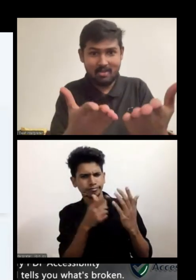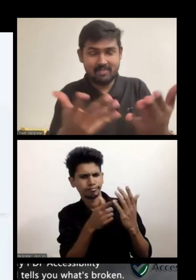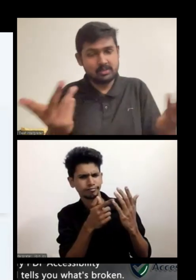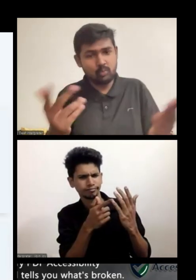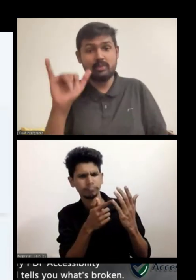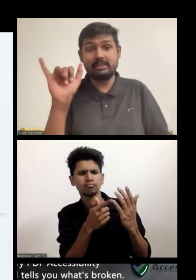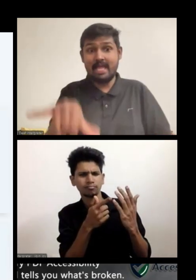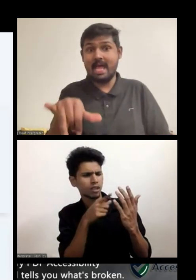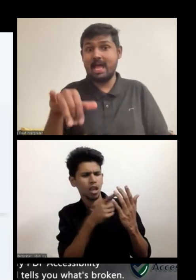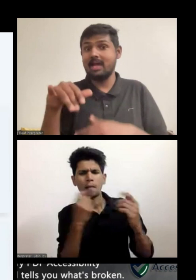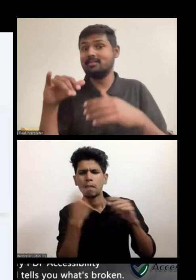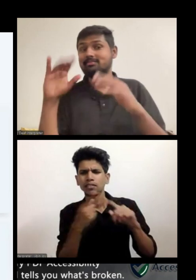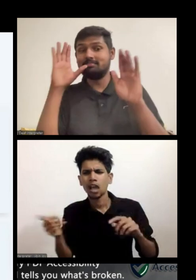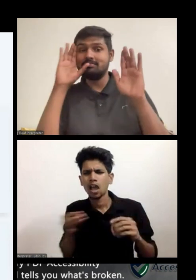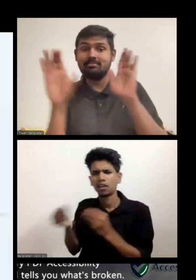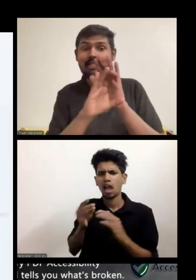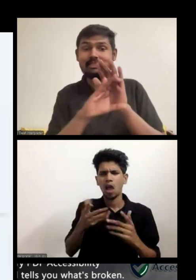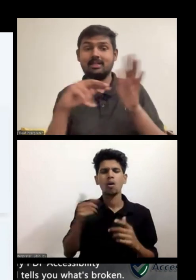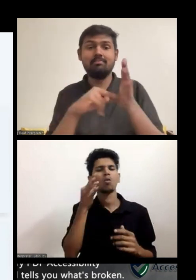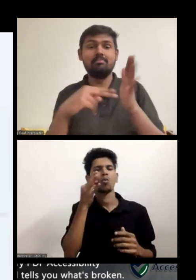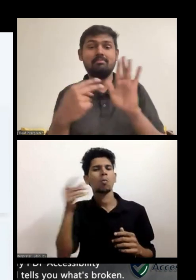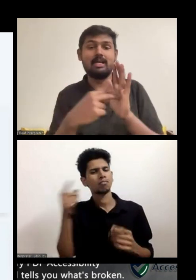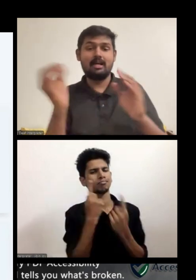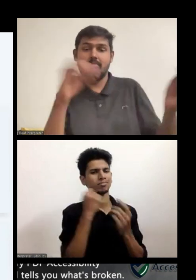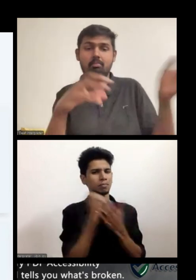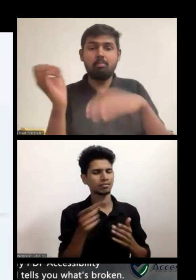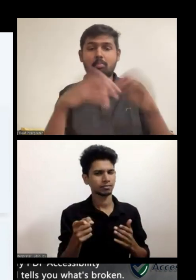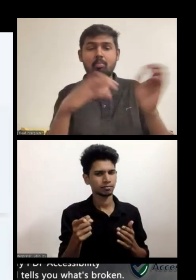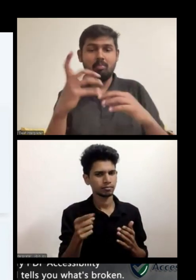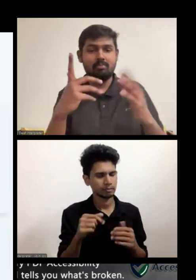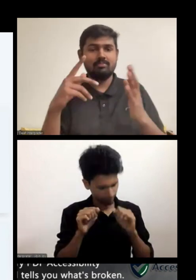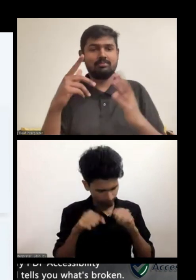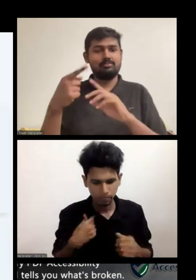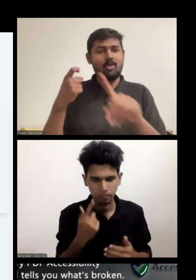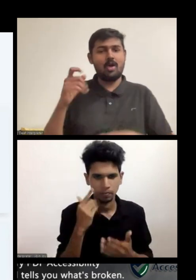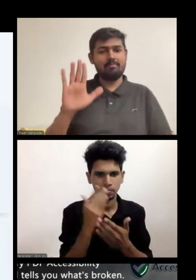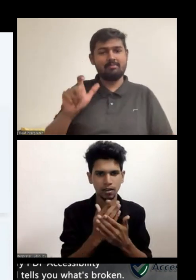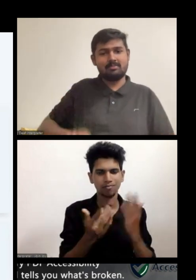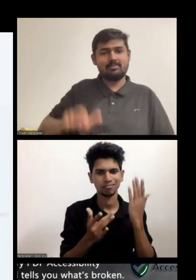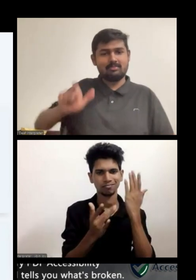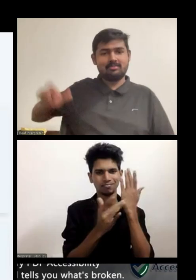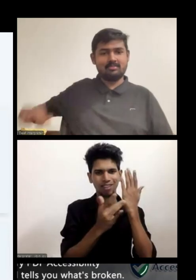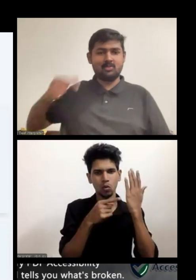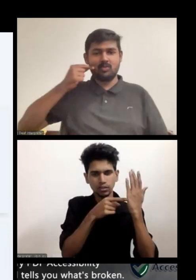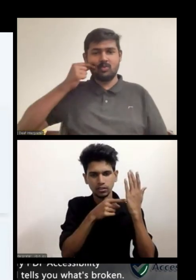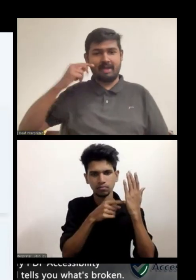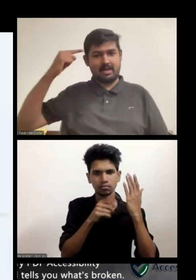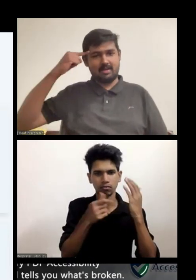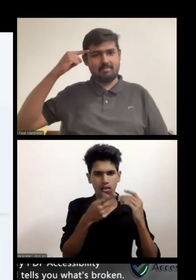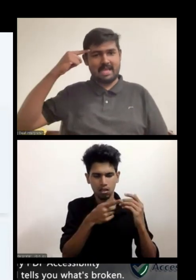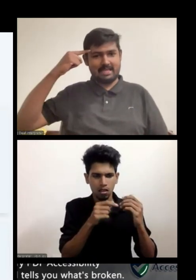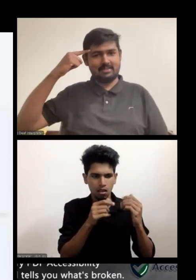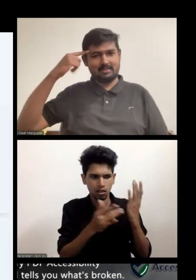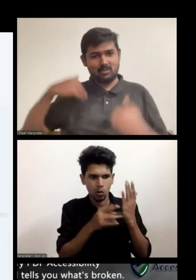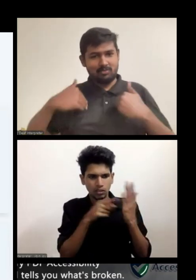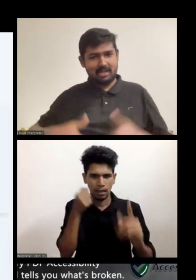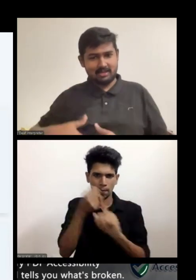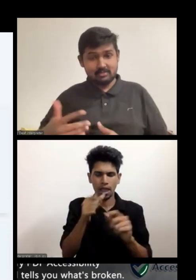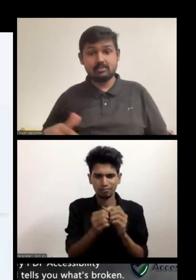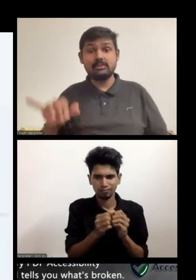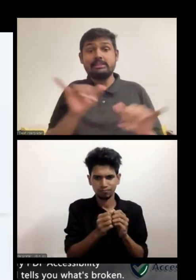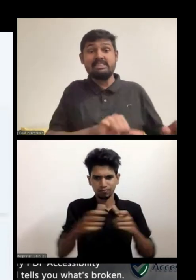And I believe that with technology can accelerate the accessibility and human power can ensure the